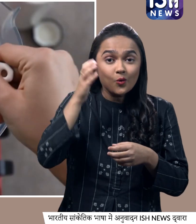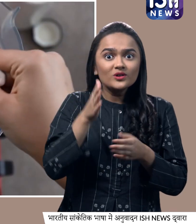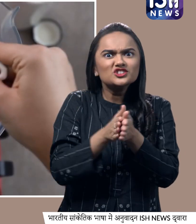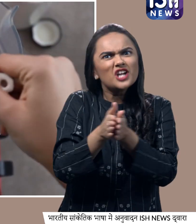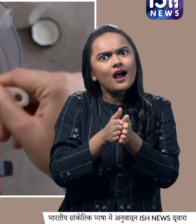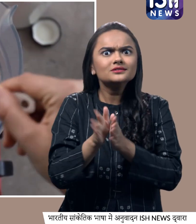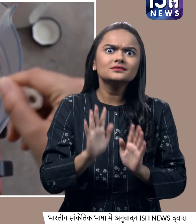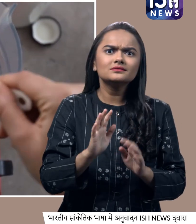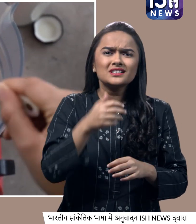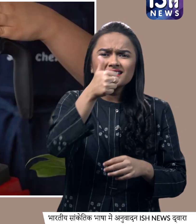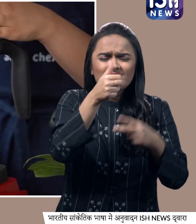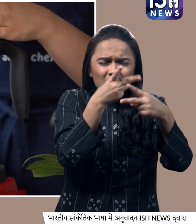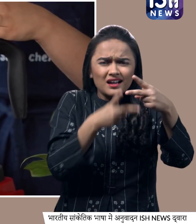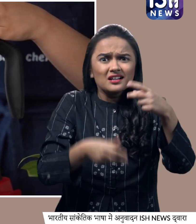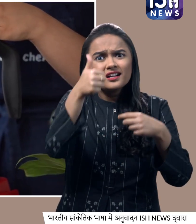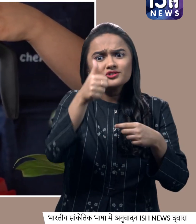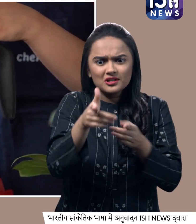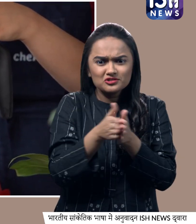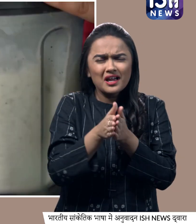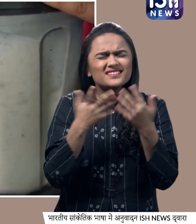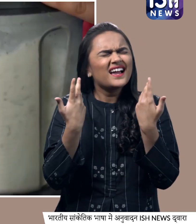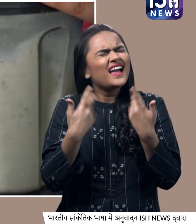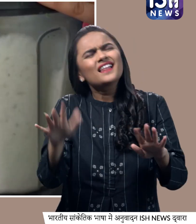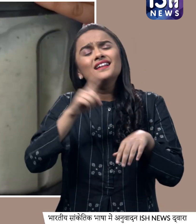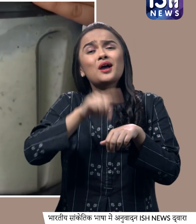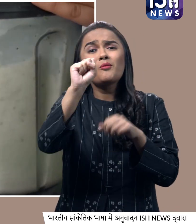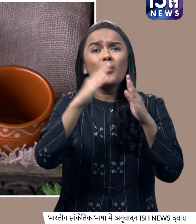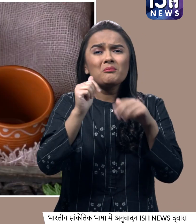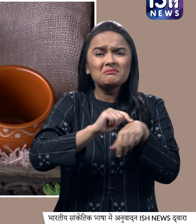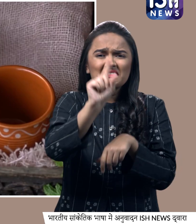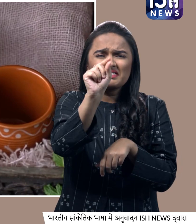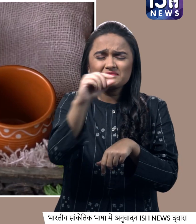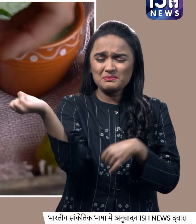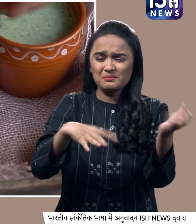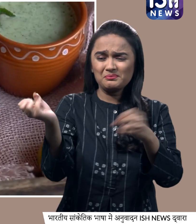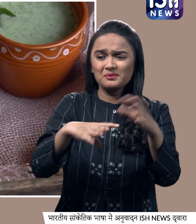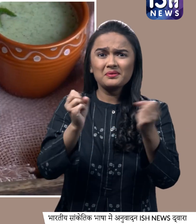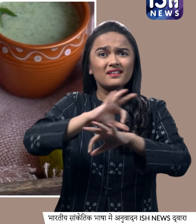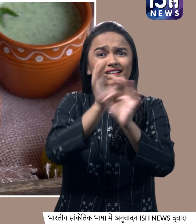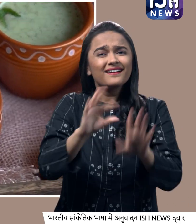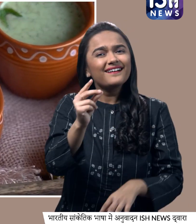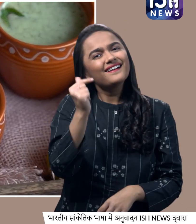You just need 6 ingredients and you can prepare this chhaas anytime you want at home